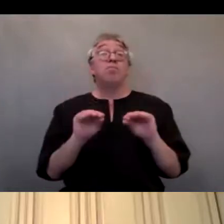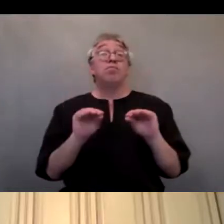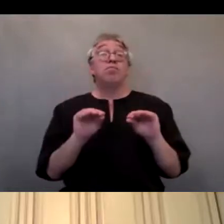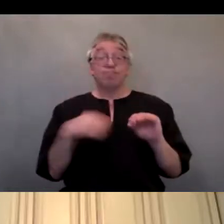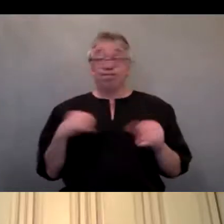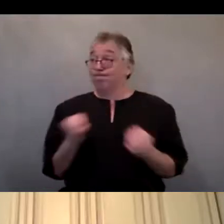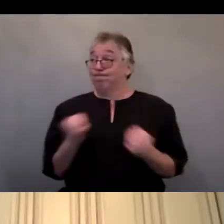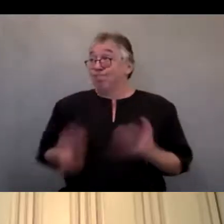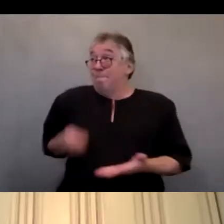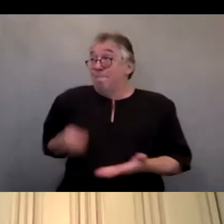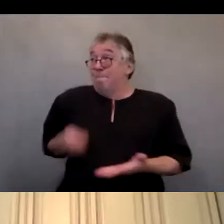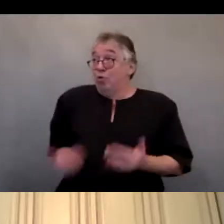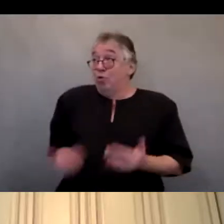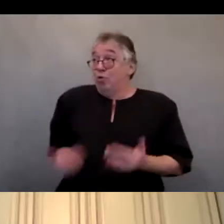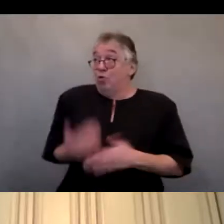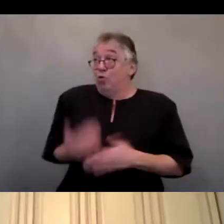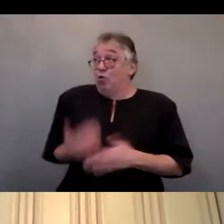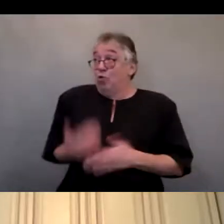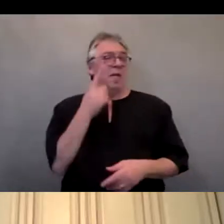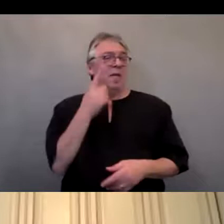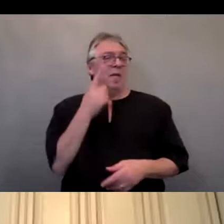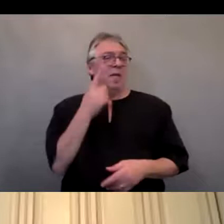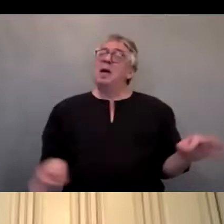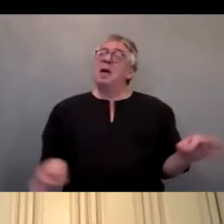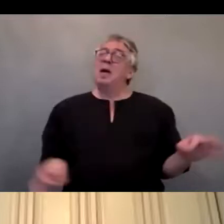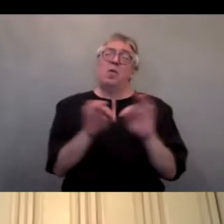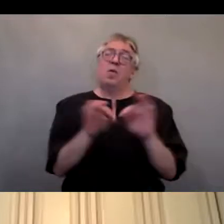to get all the peripherals, what happens when your battery dies.